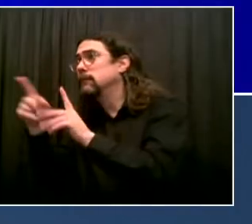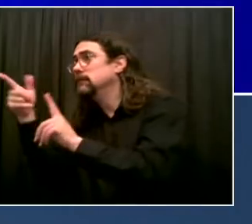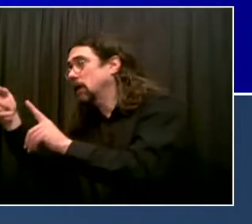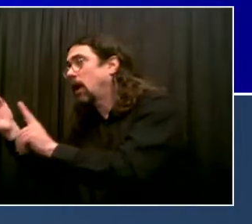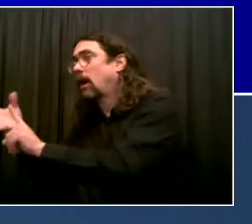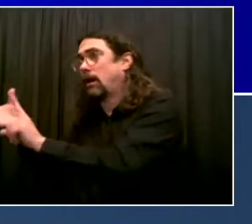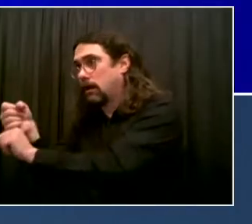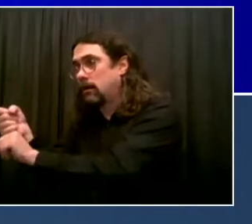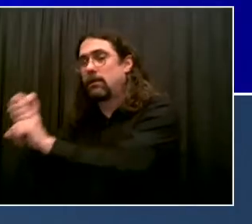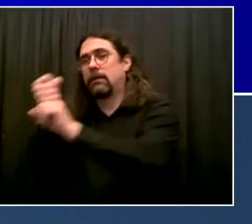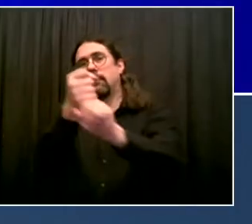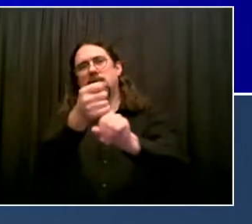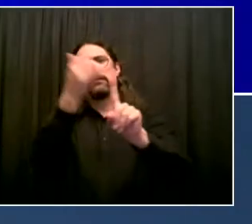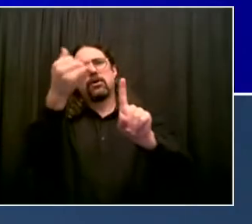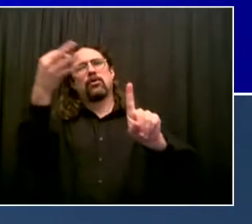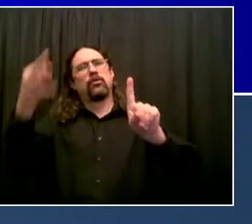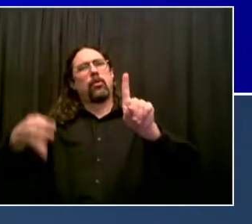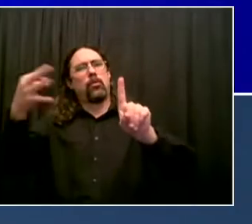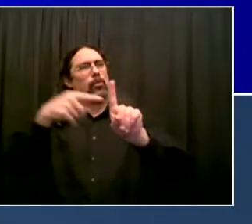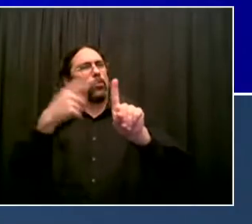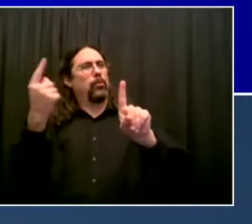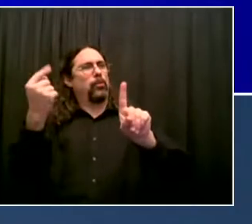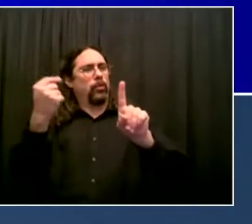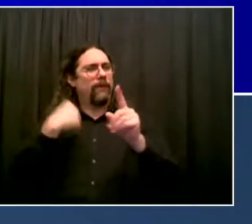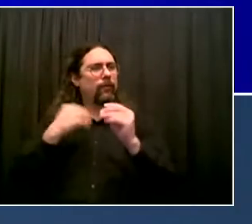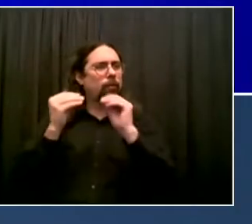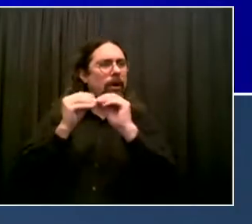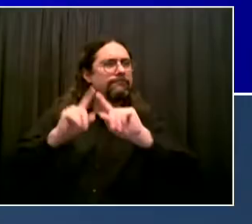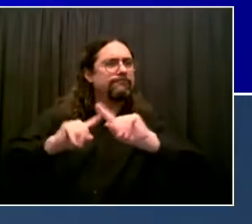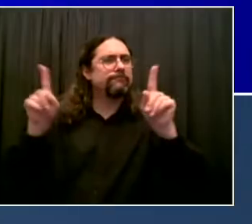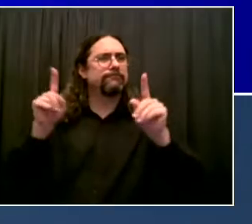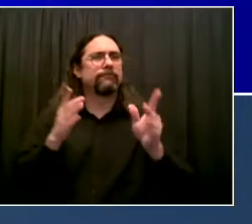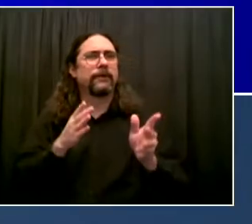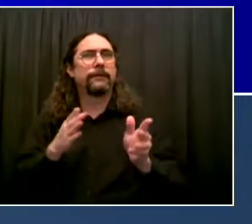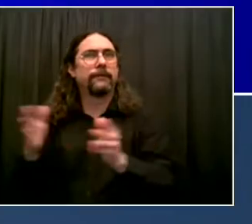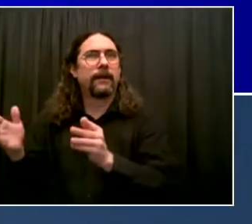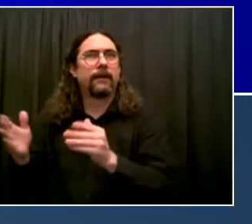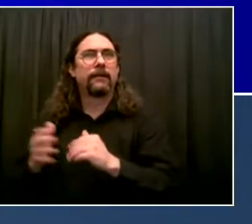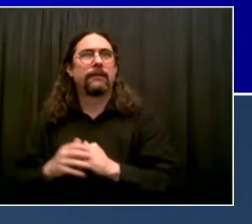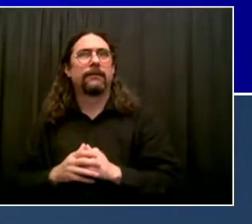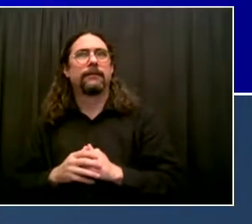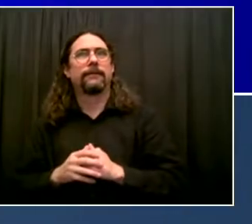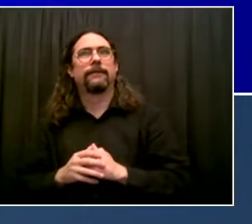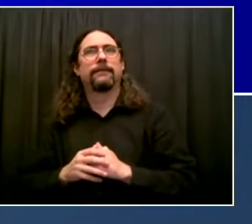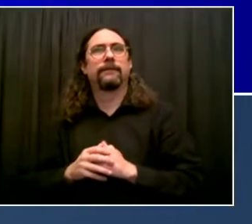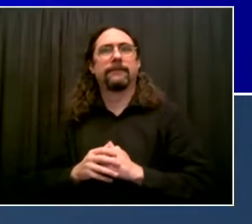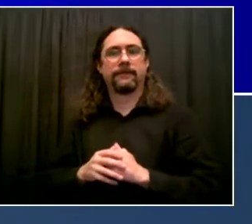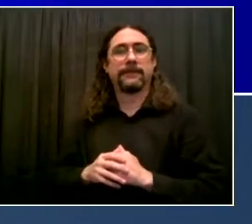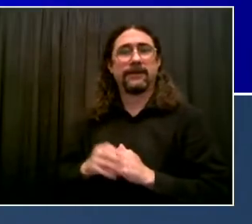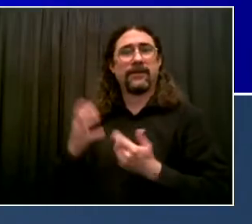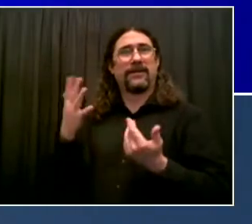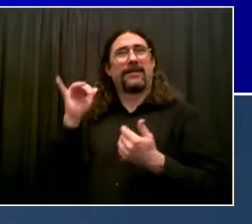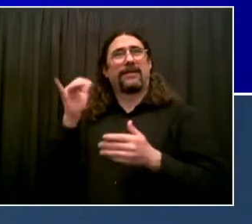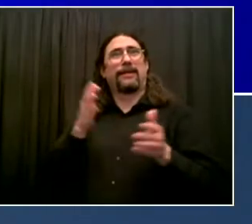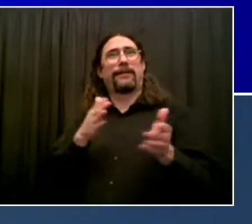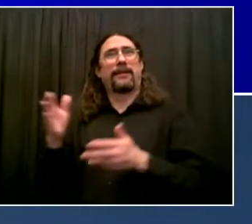HUGE DIFFERENCE -- WELL,O LOK, THESE THREE PIECES, COMMUNITY, COPS, AND COURTS.